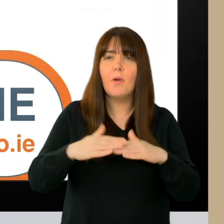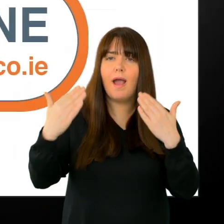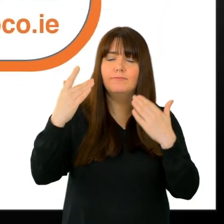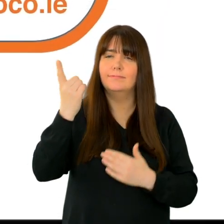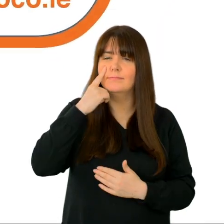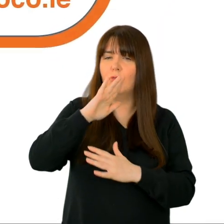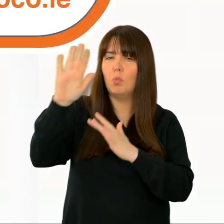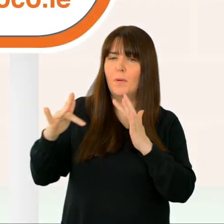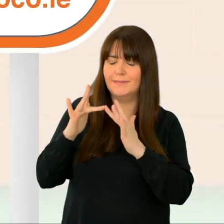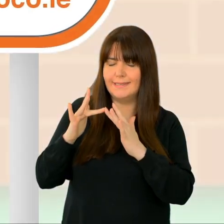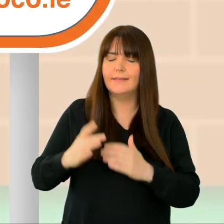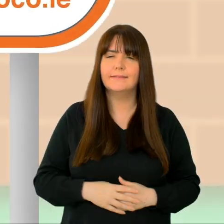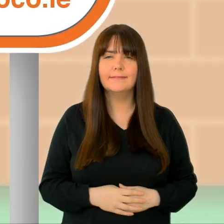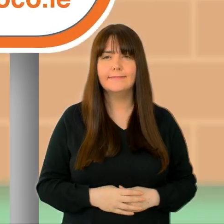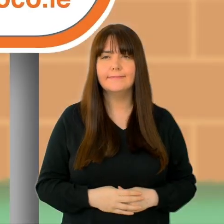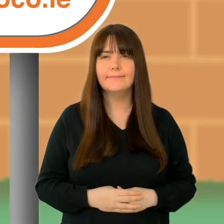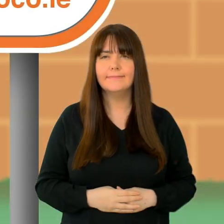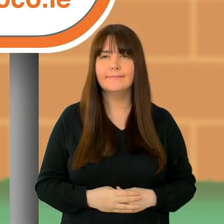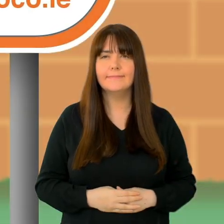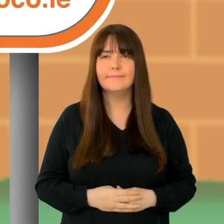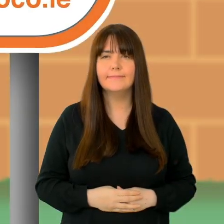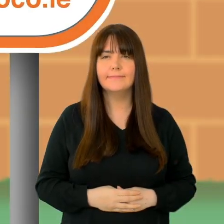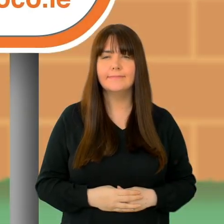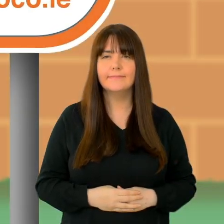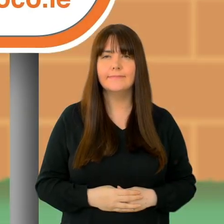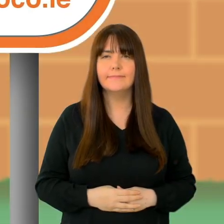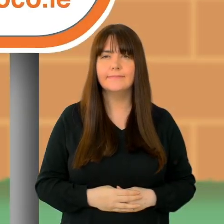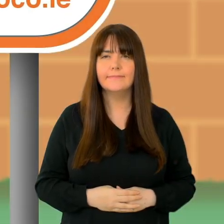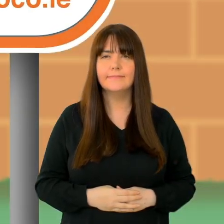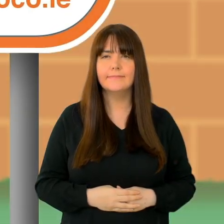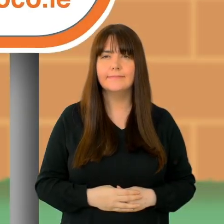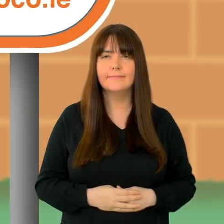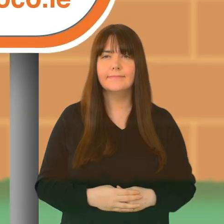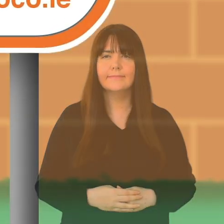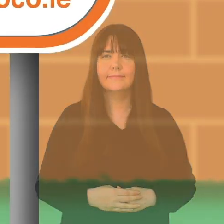Housing Online For more information see hol.sdublincoco.ie